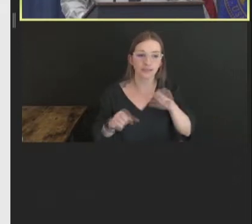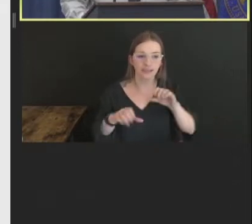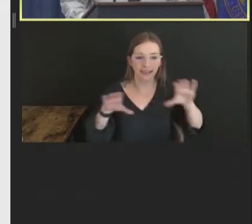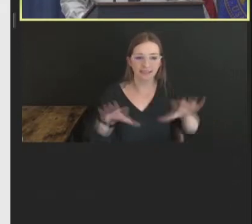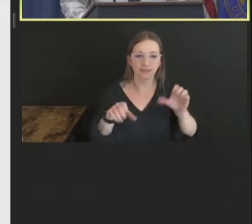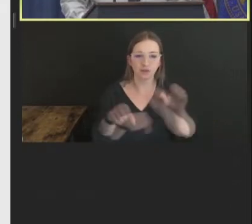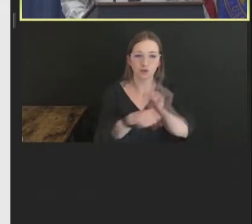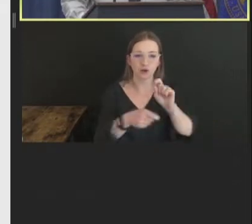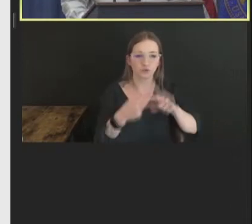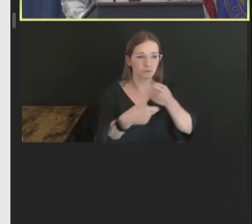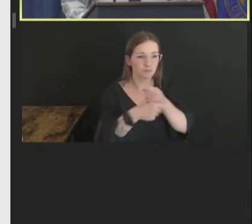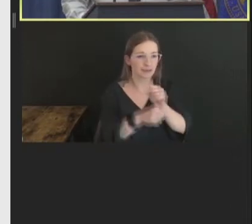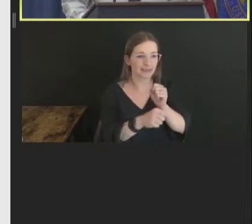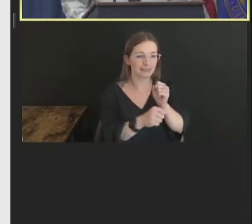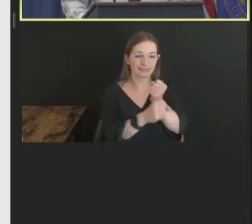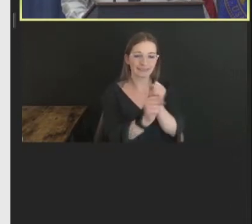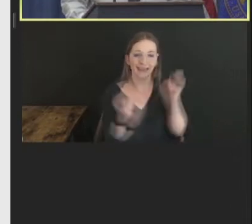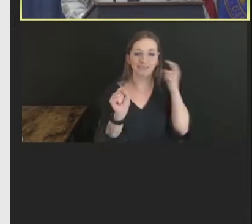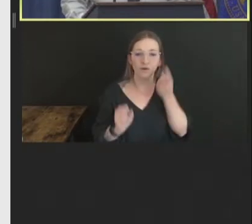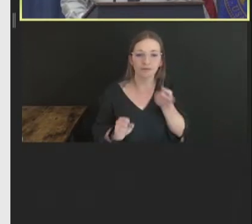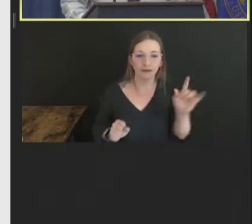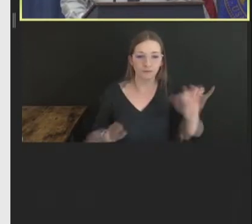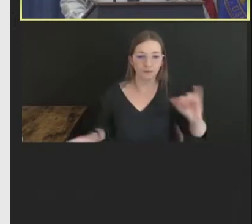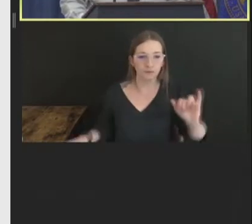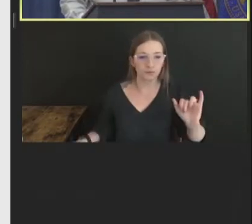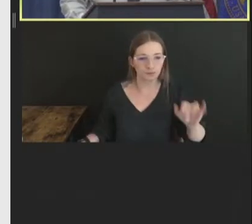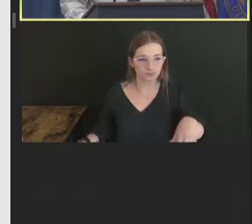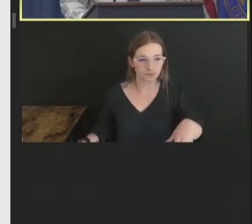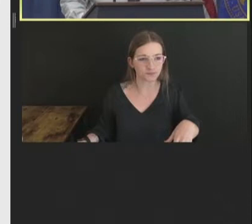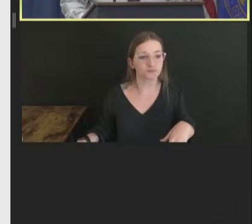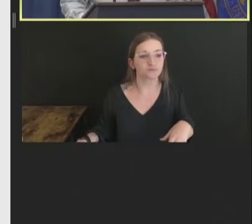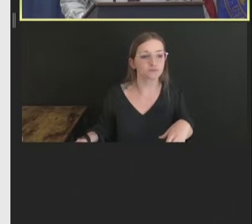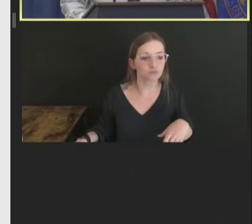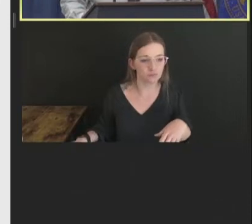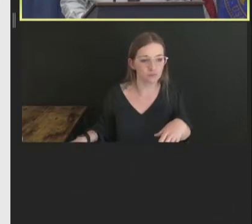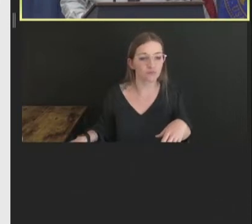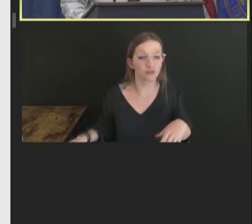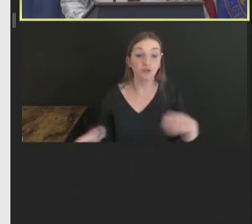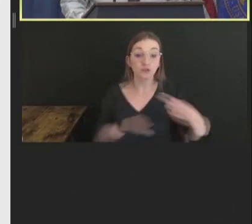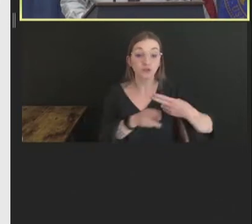Issues of short versus long term protection. It's a good reminder that the initial vaccination